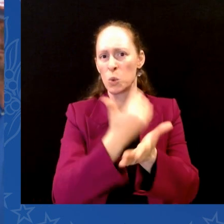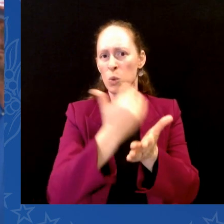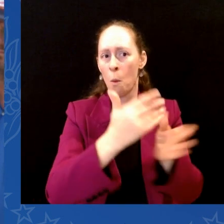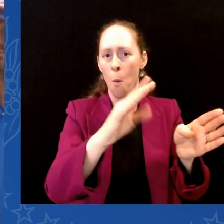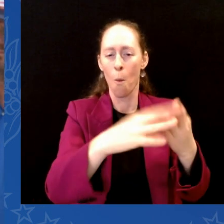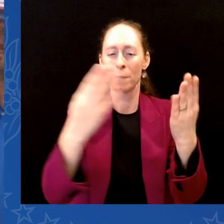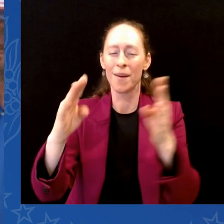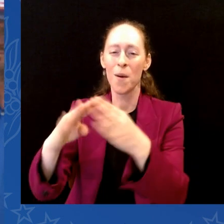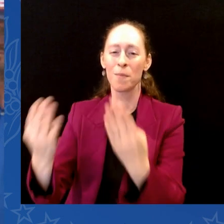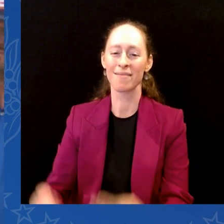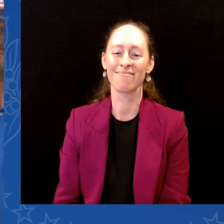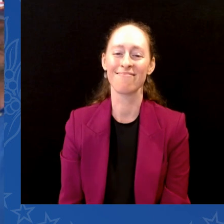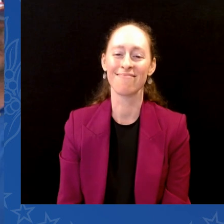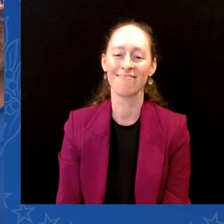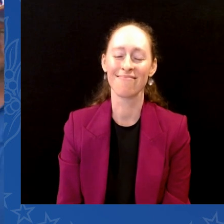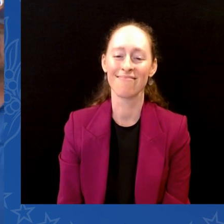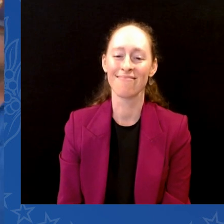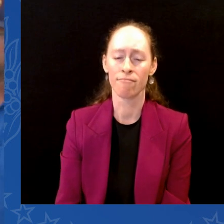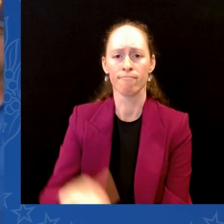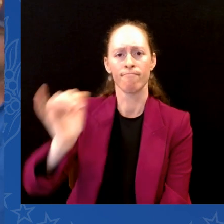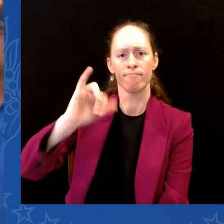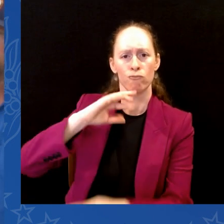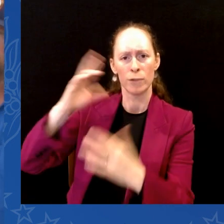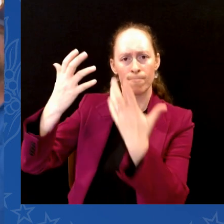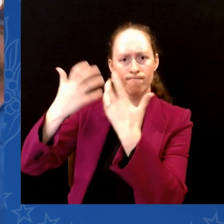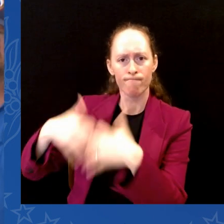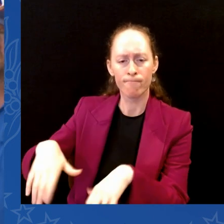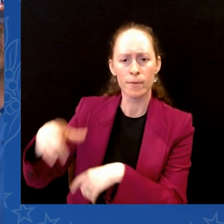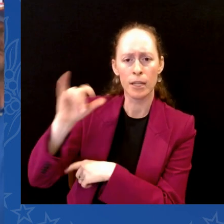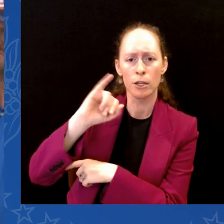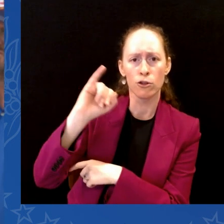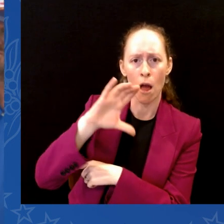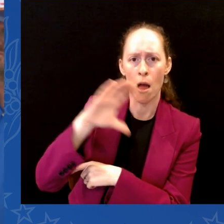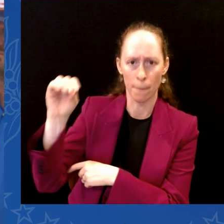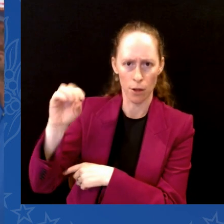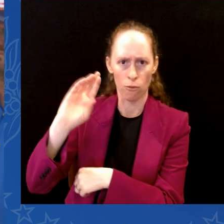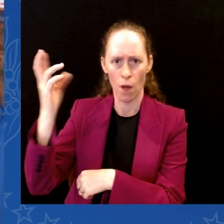so if you're not sure what your insurance circumstance is, you're not sure what you're going to get,